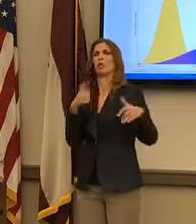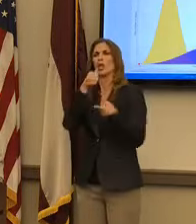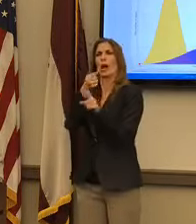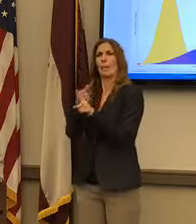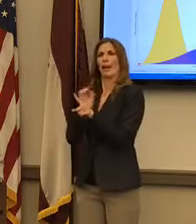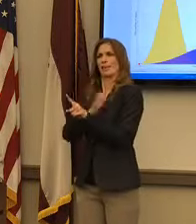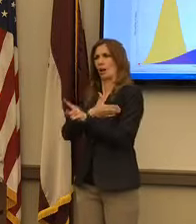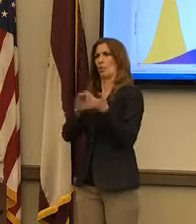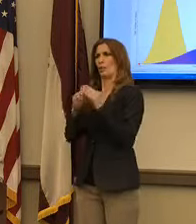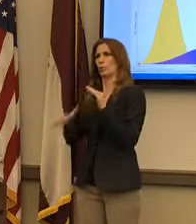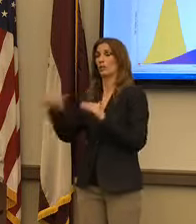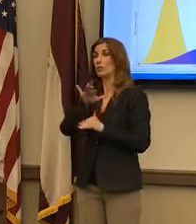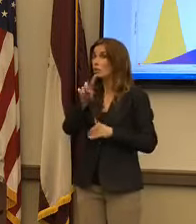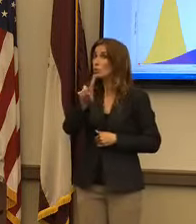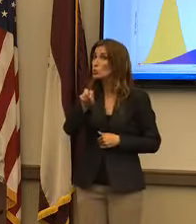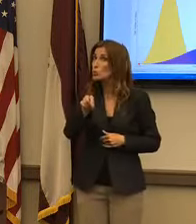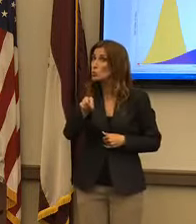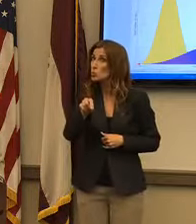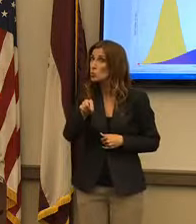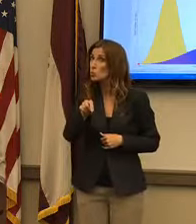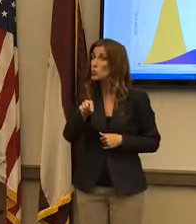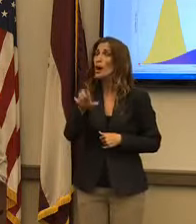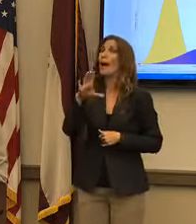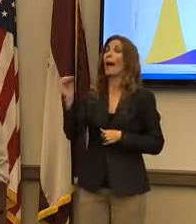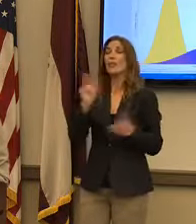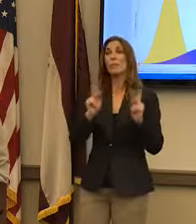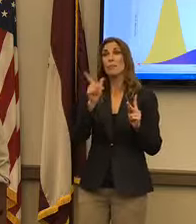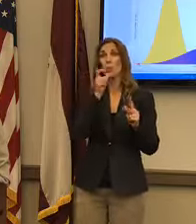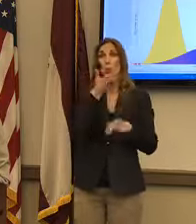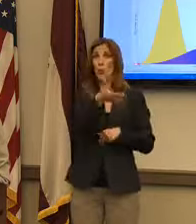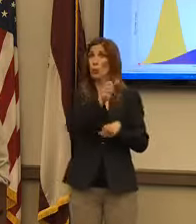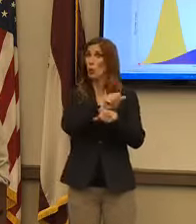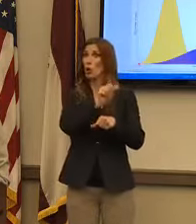community they do and the people that work there every day go home to their